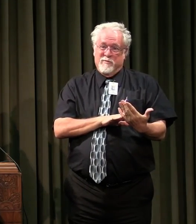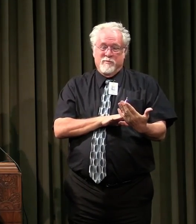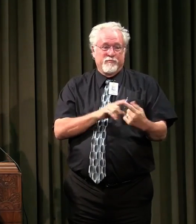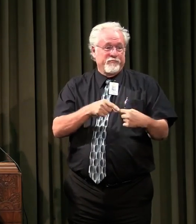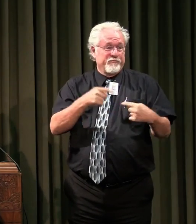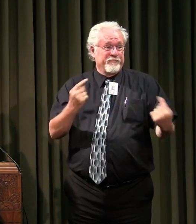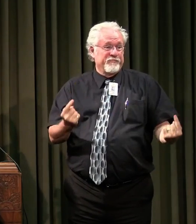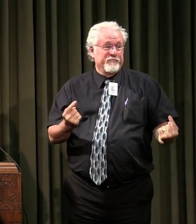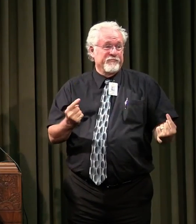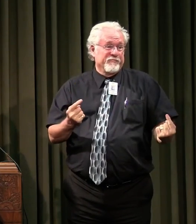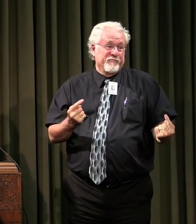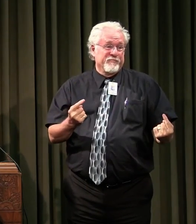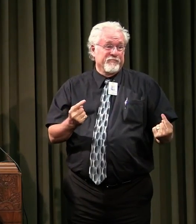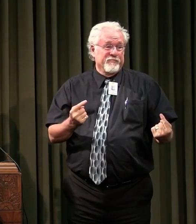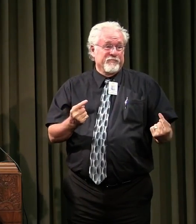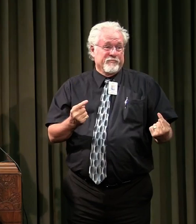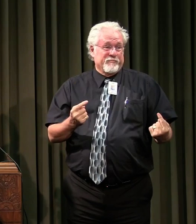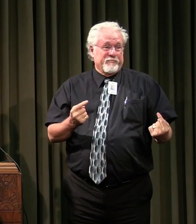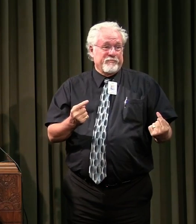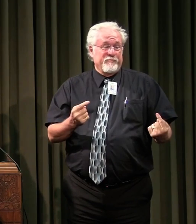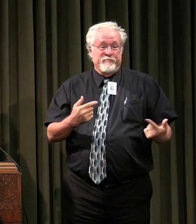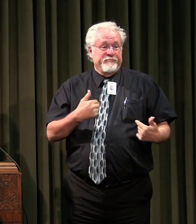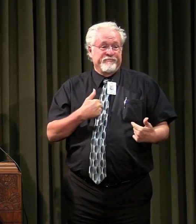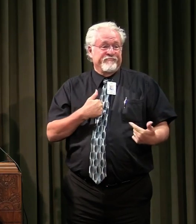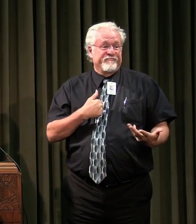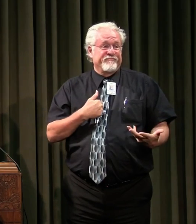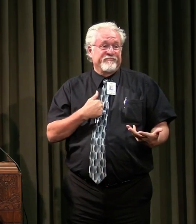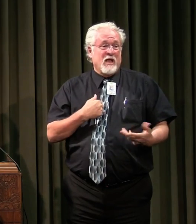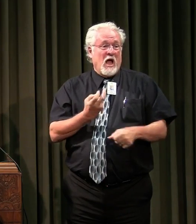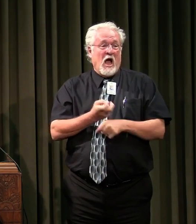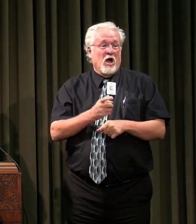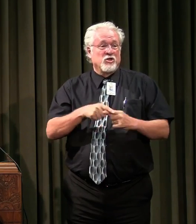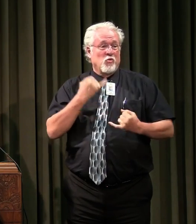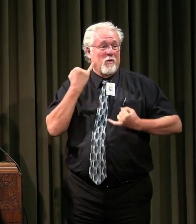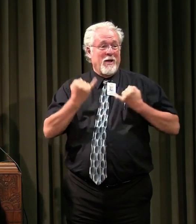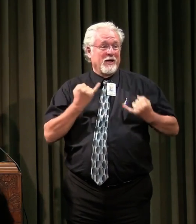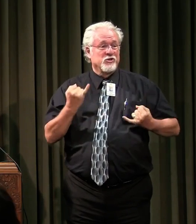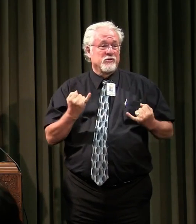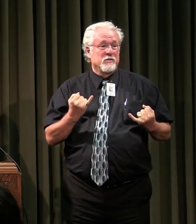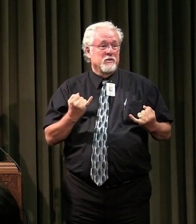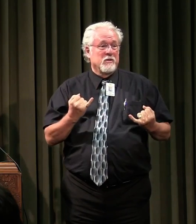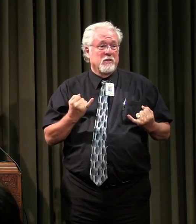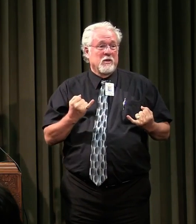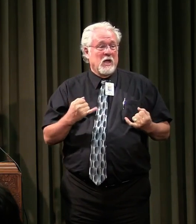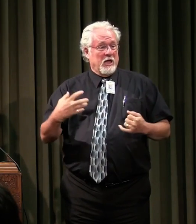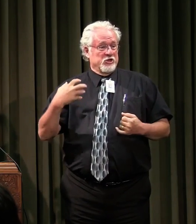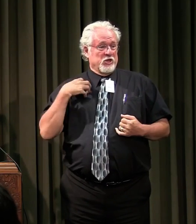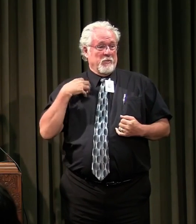opposite I it's hard for me to imagine that I chairman of the appropriations